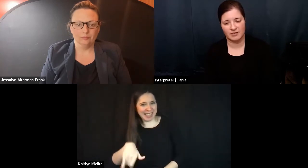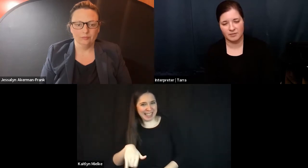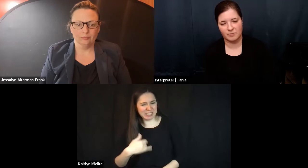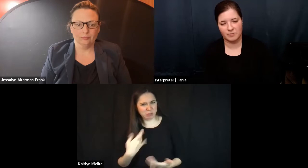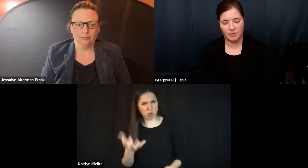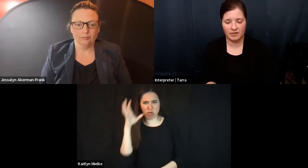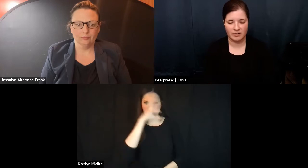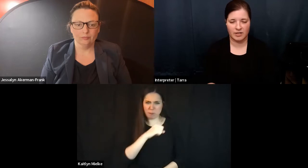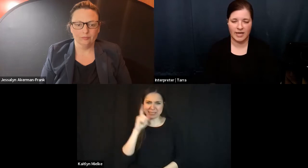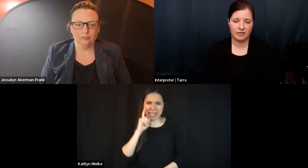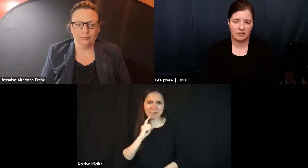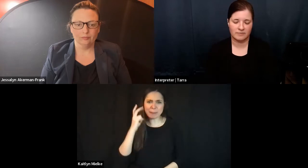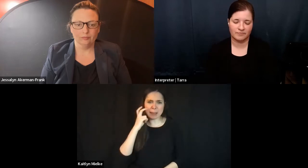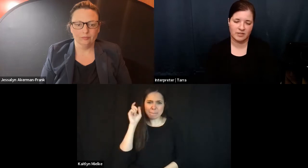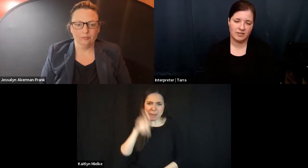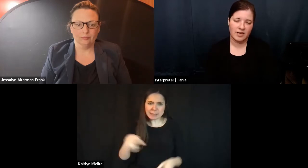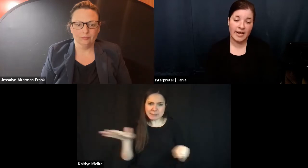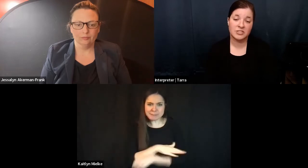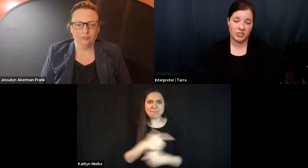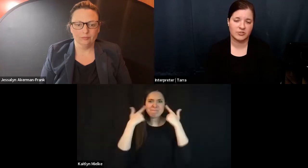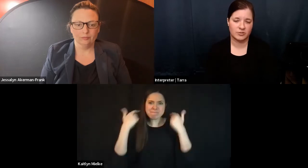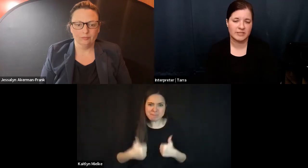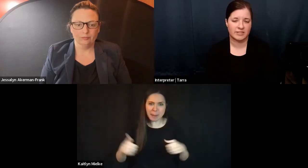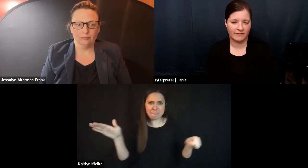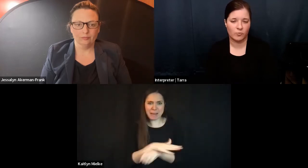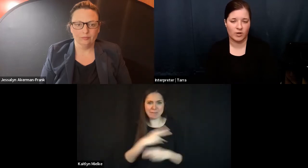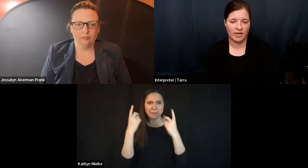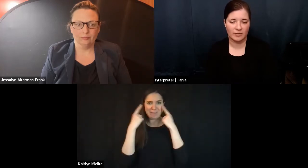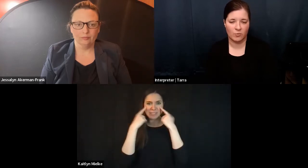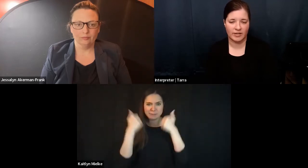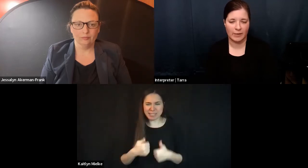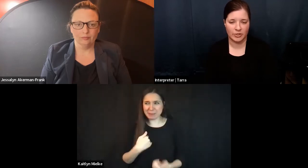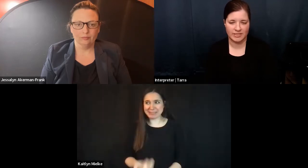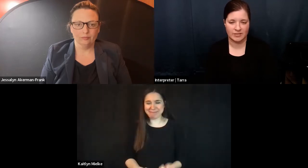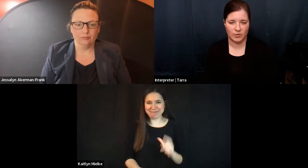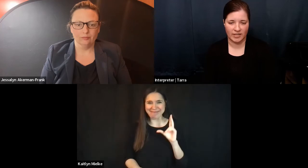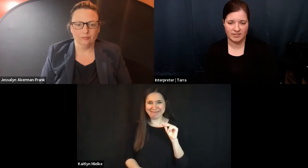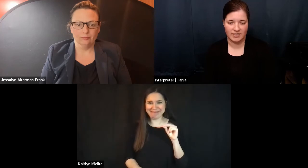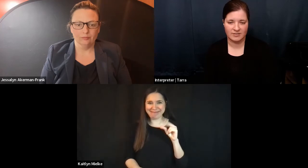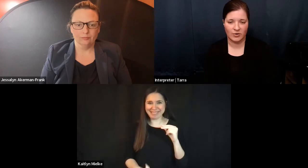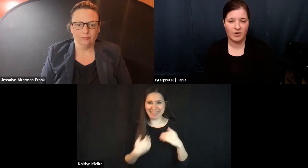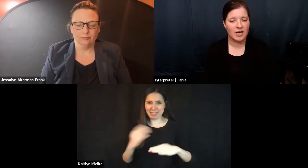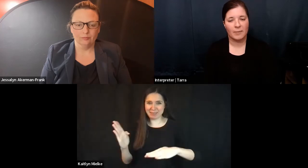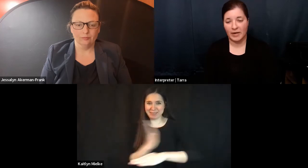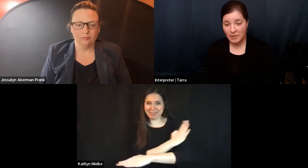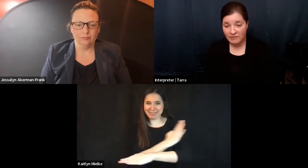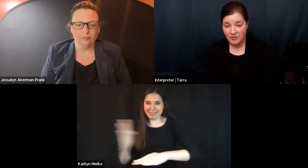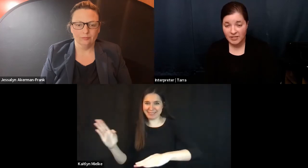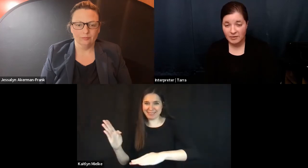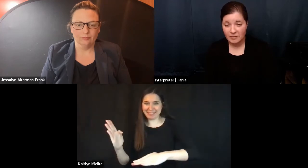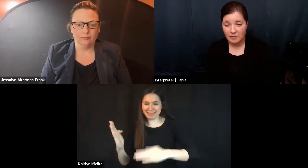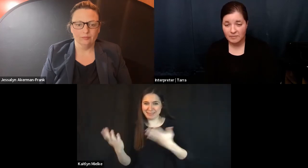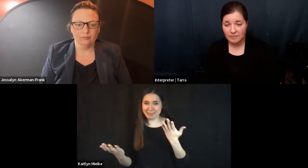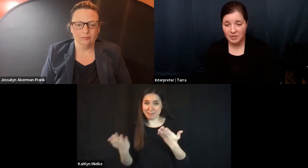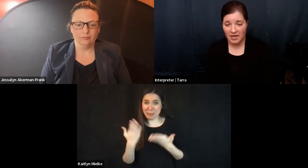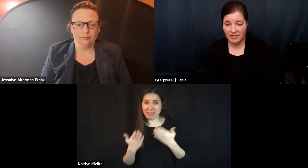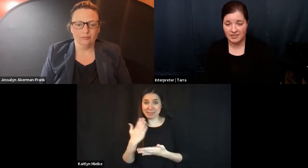So the camera does not have a peripheral vision, so, therefore, I don't either.